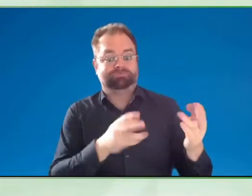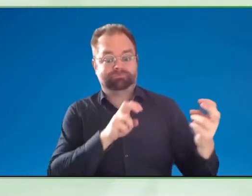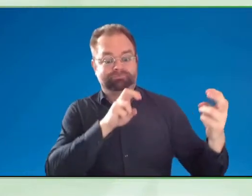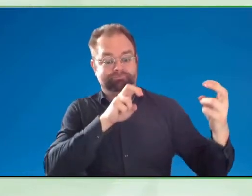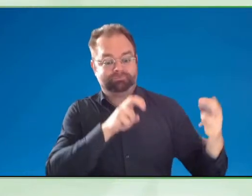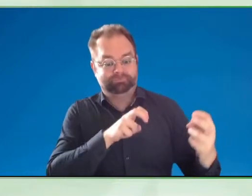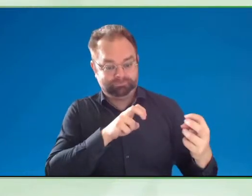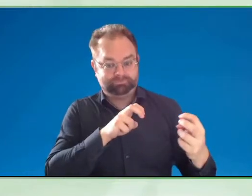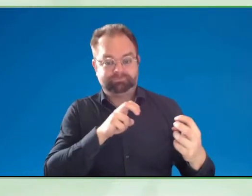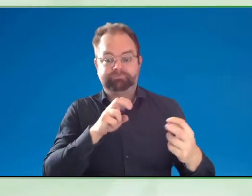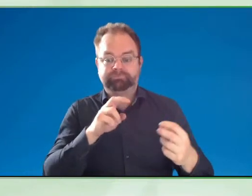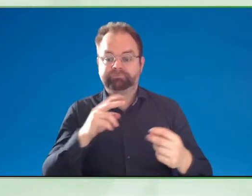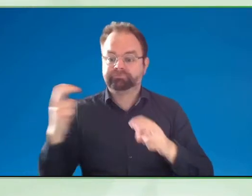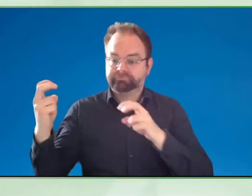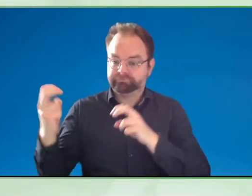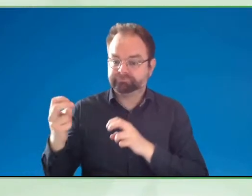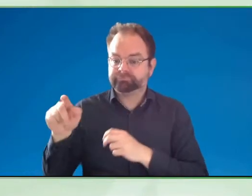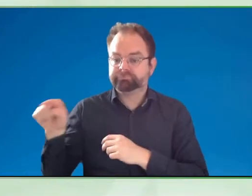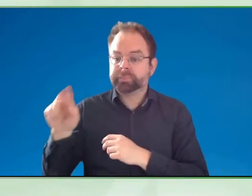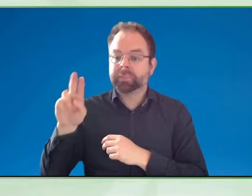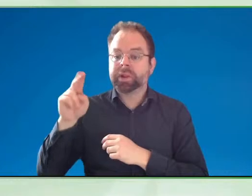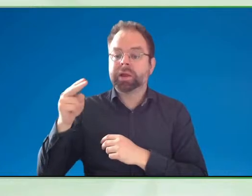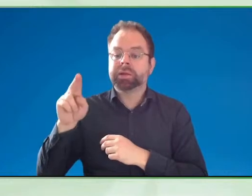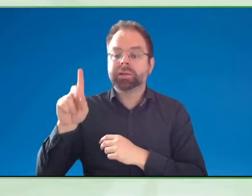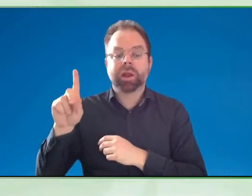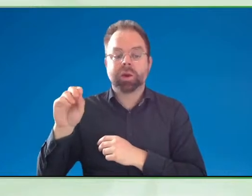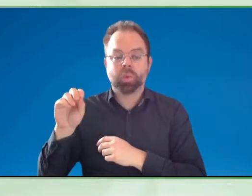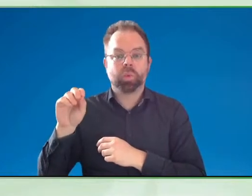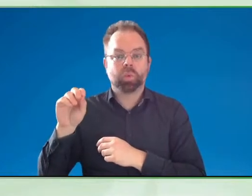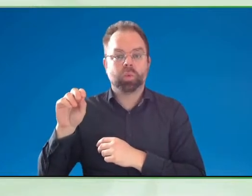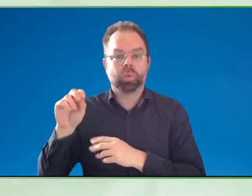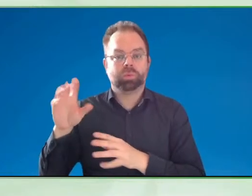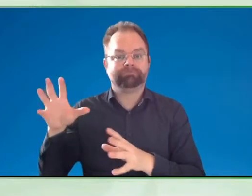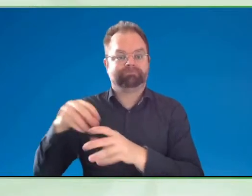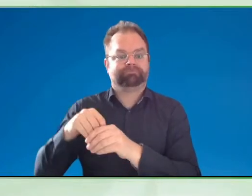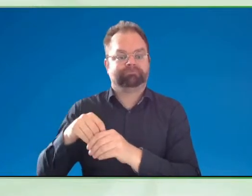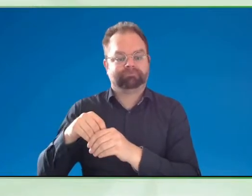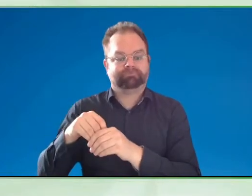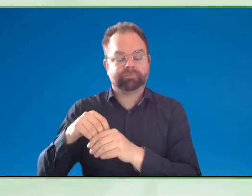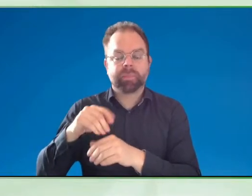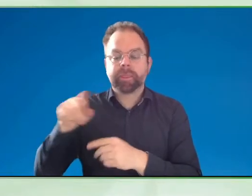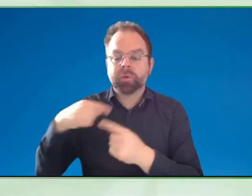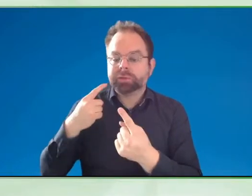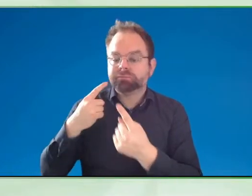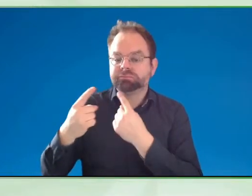Great to see you, Rastgo, I'm going to step in with some questions if you don't mind!